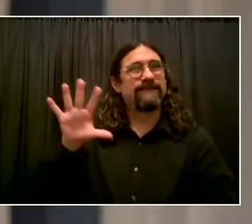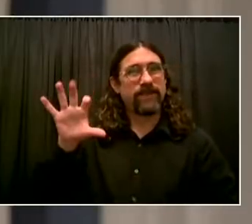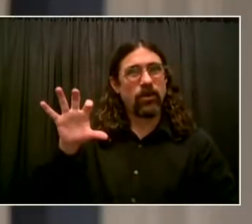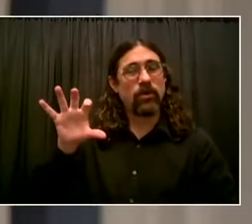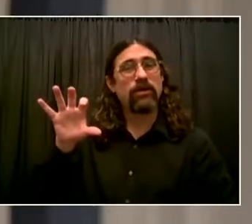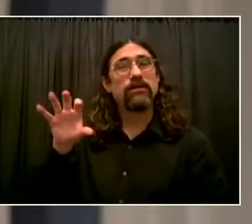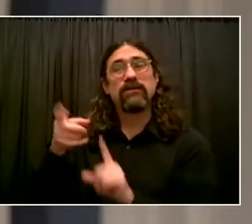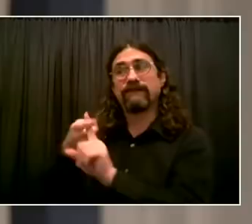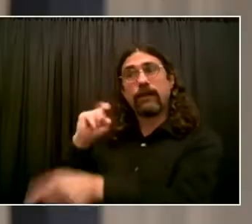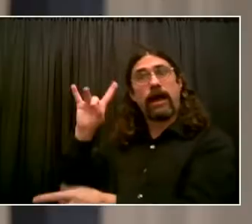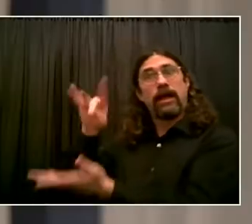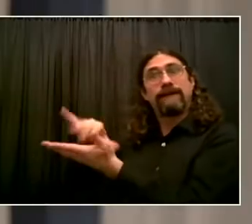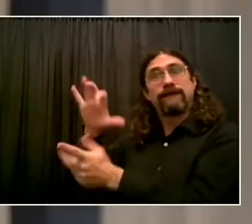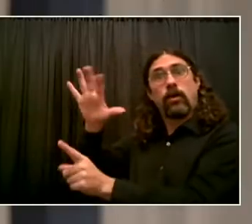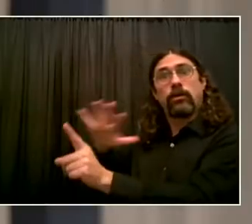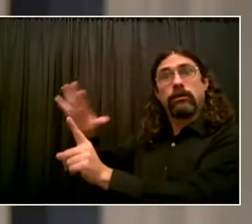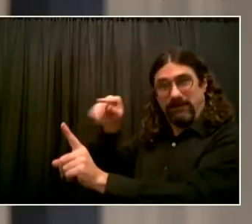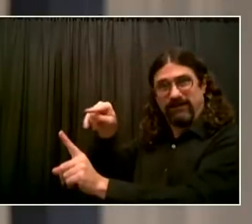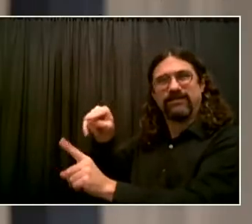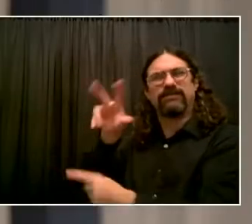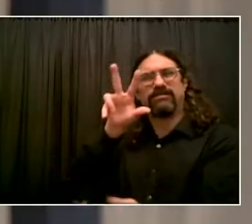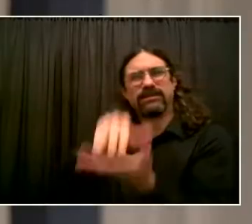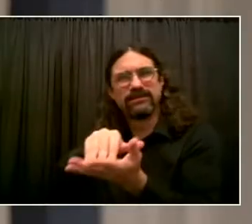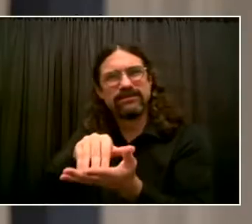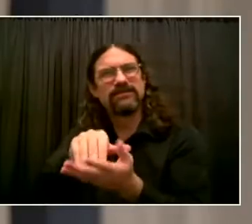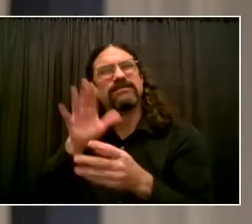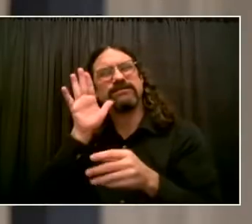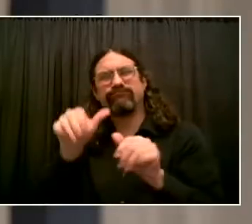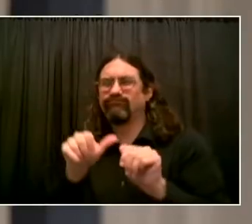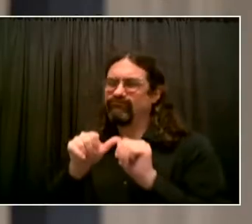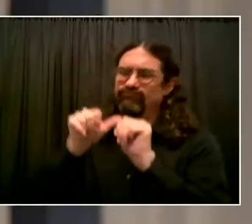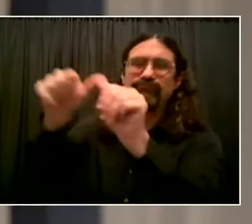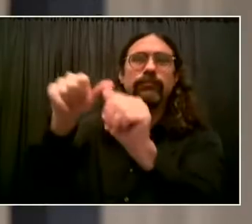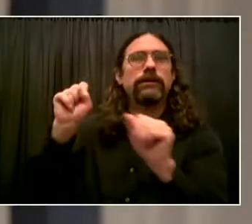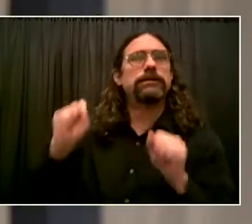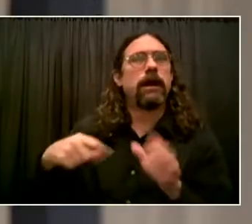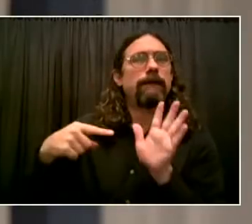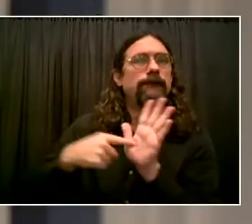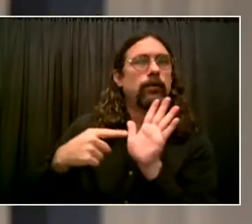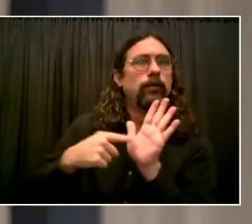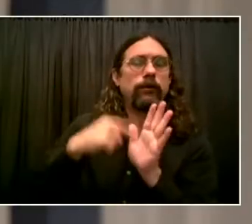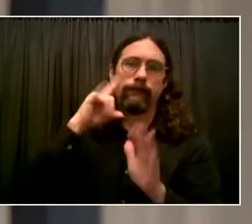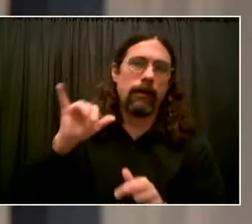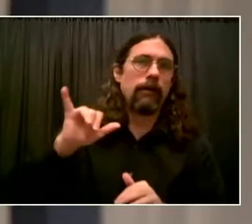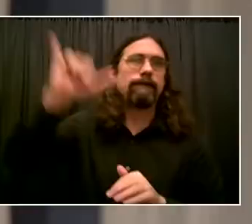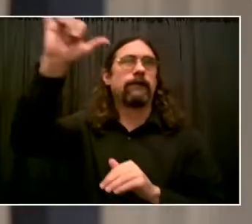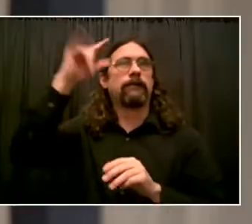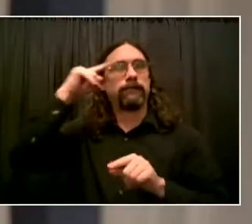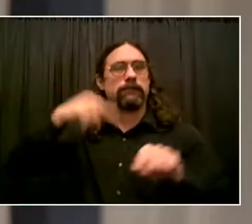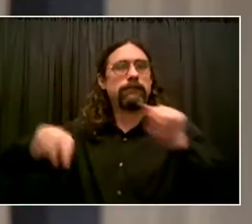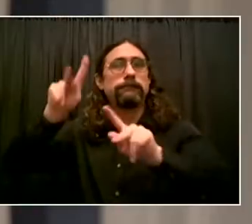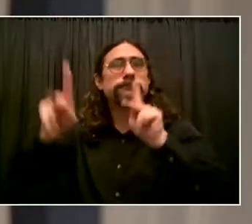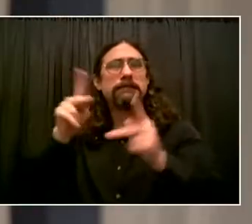REZONING. 3,000 OF THOSE HOMES WILL BE PERMANENTLY